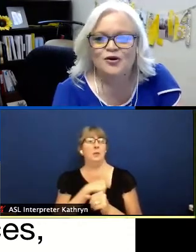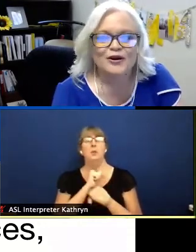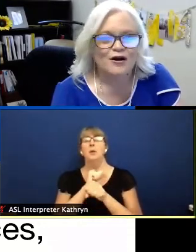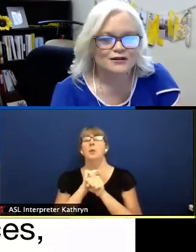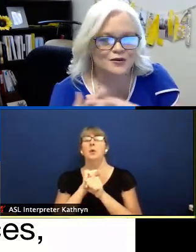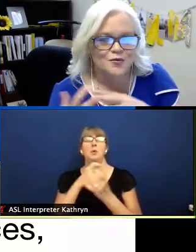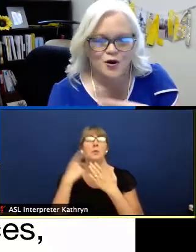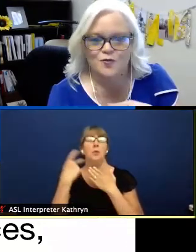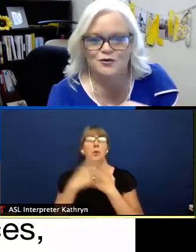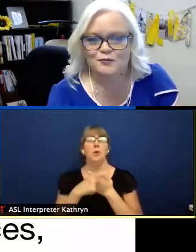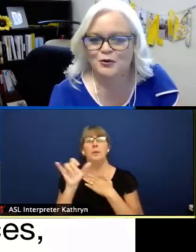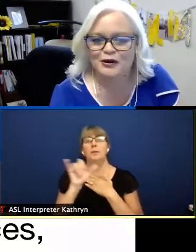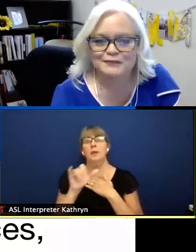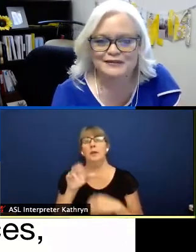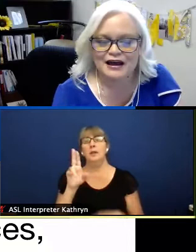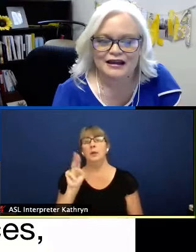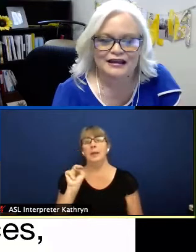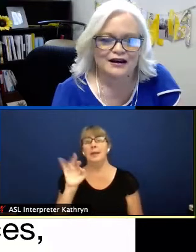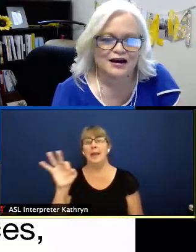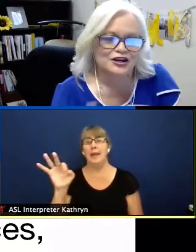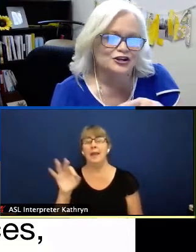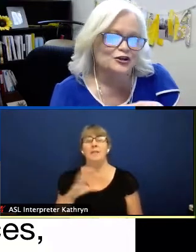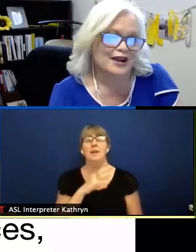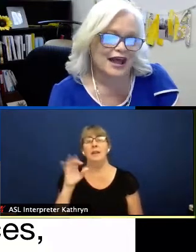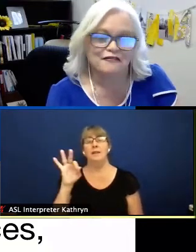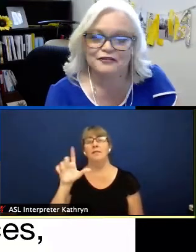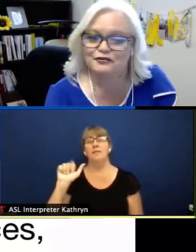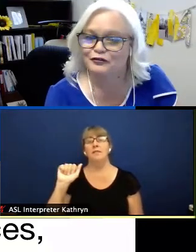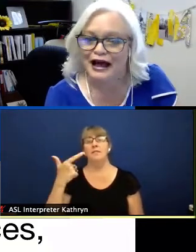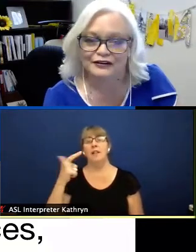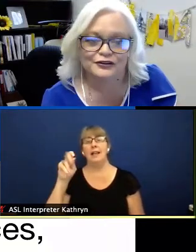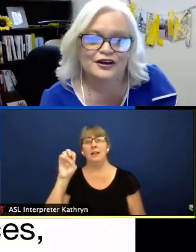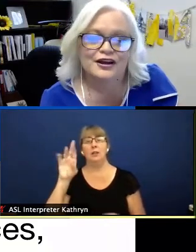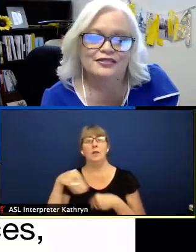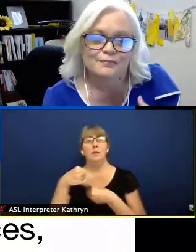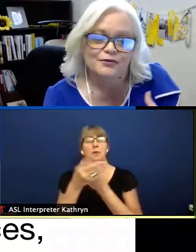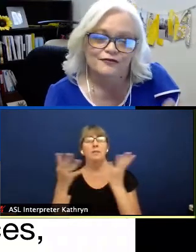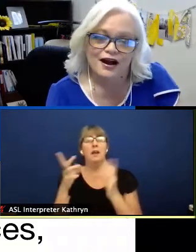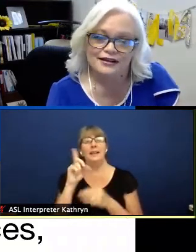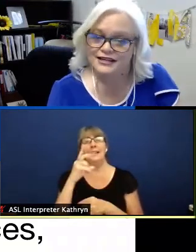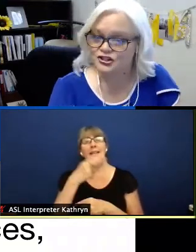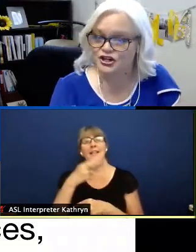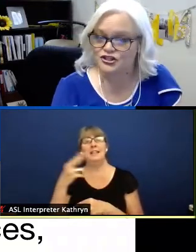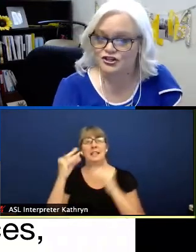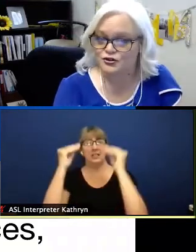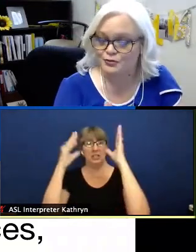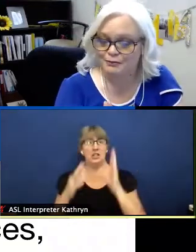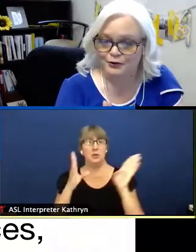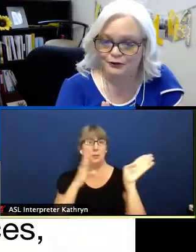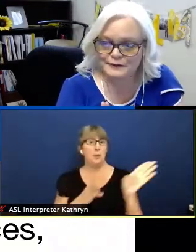We also work with programs like UNF and Flagler that provide details D/HH teacher prep programs.